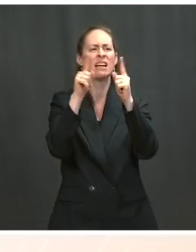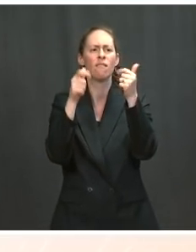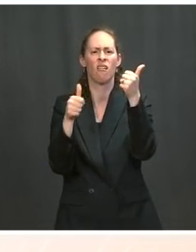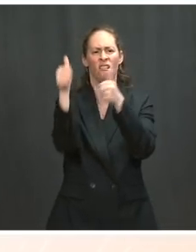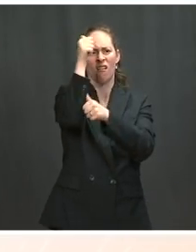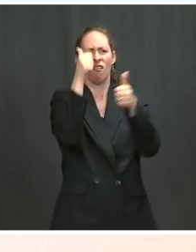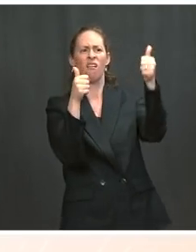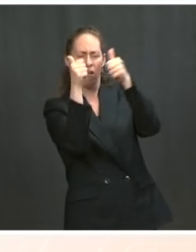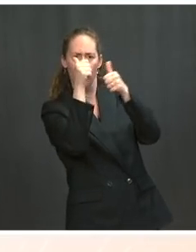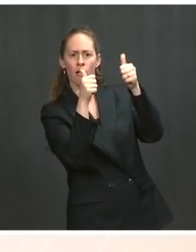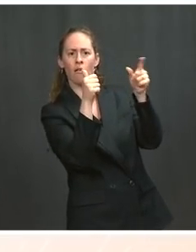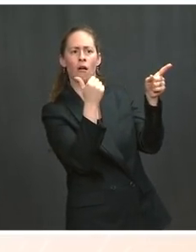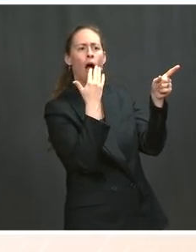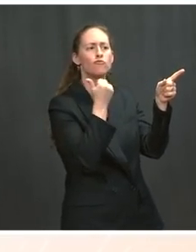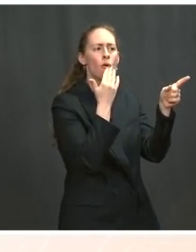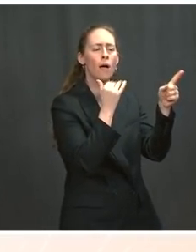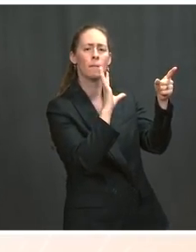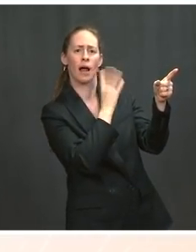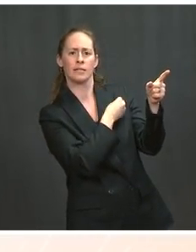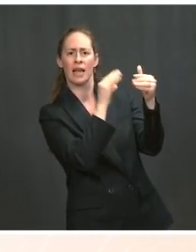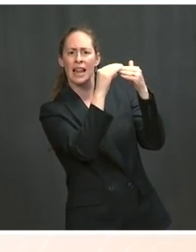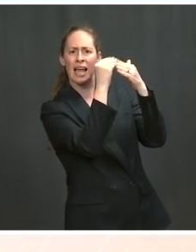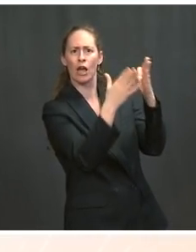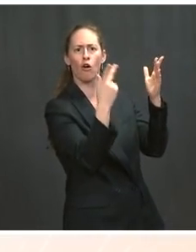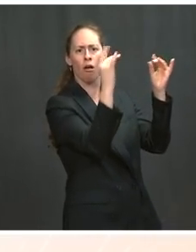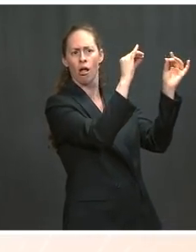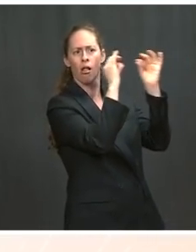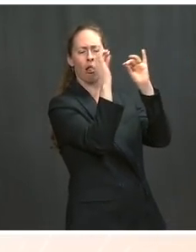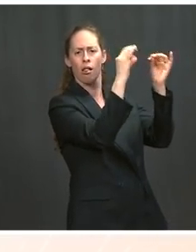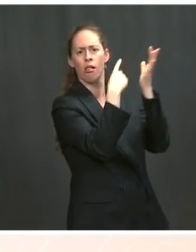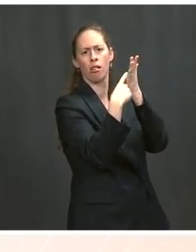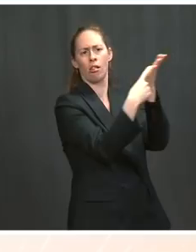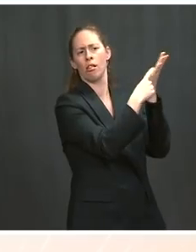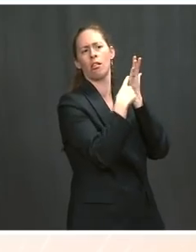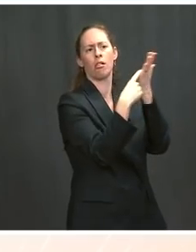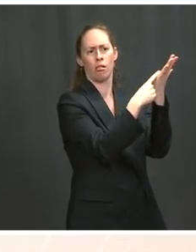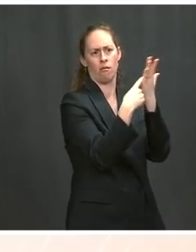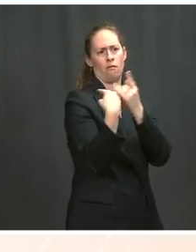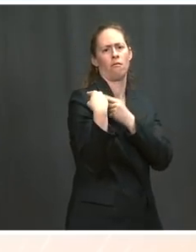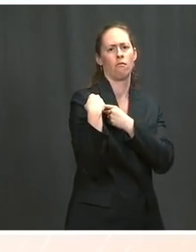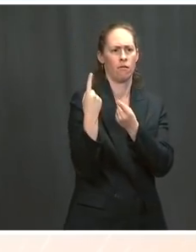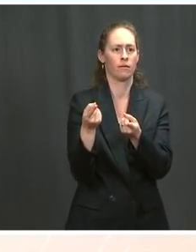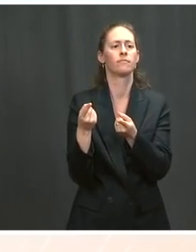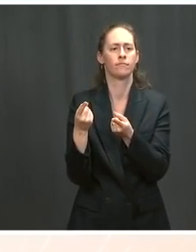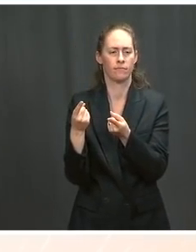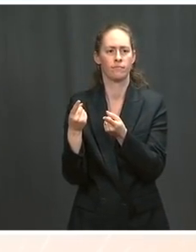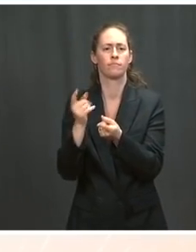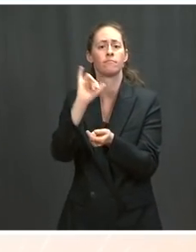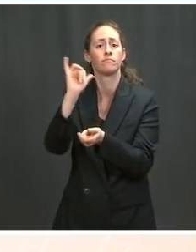from the President's call with Prime Minister Netanyahu; the Secretary of State also spoke with President Abbas just yesterday.